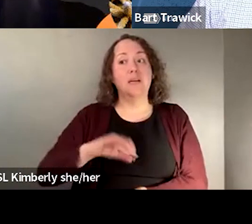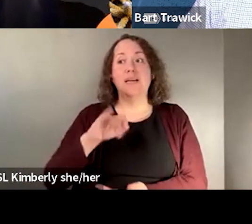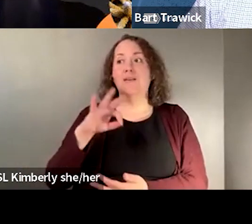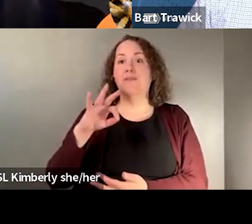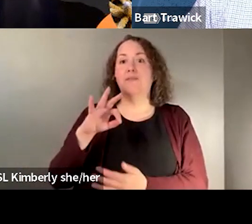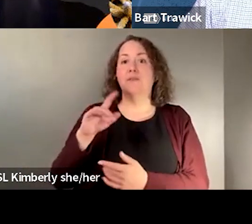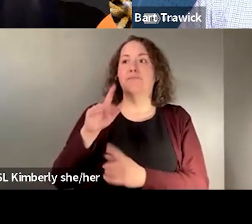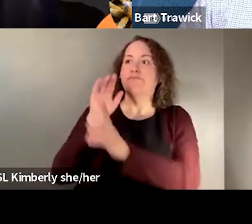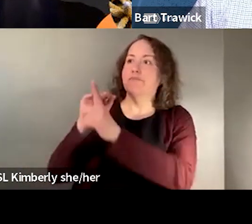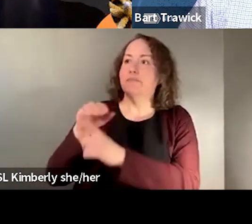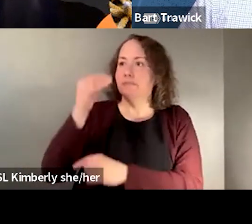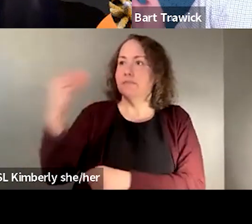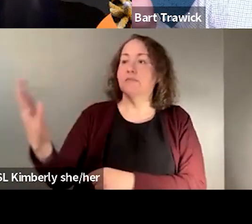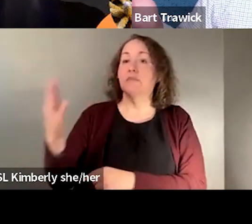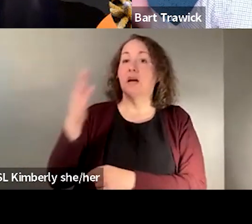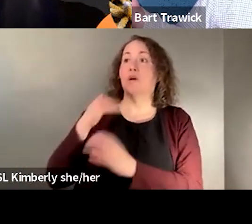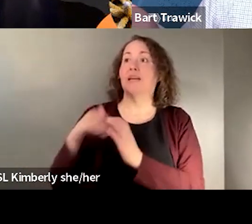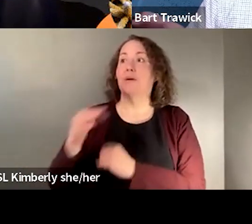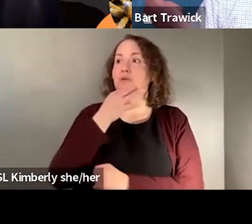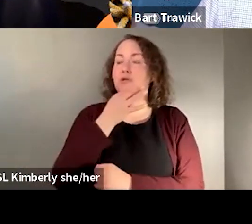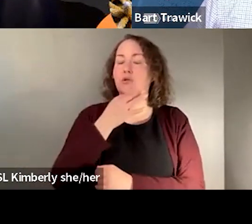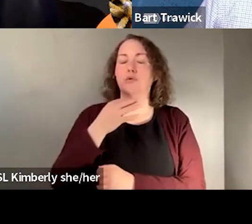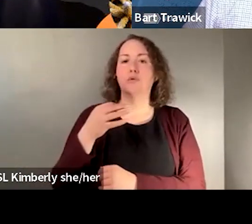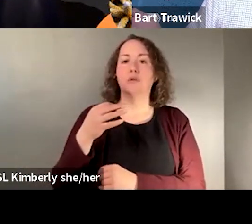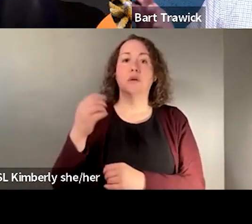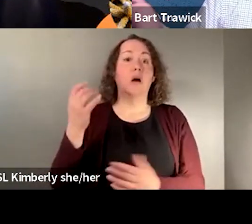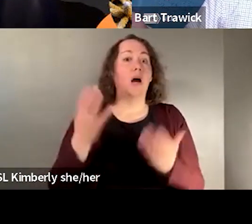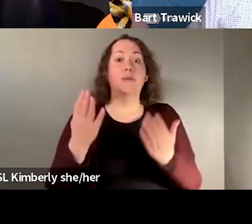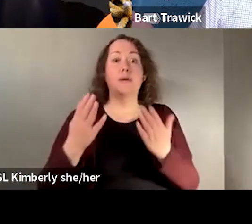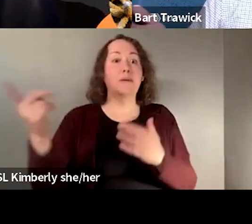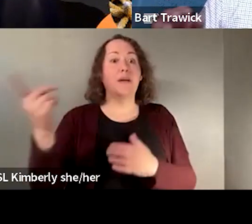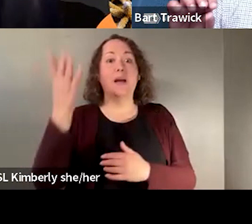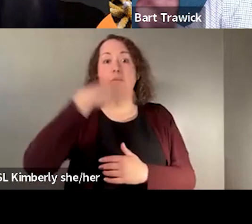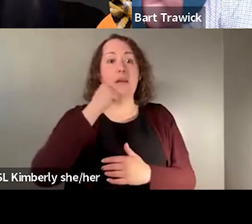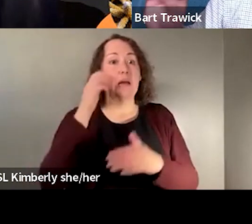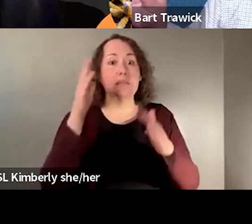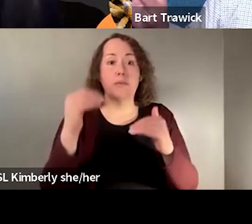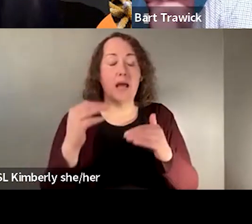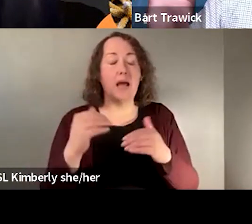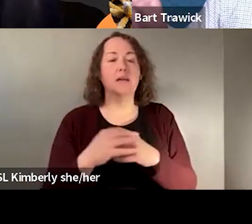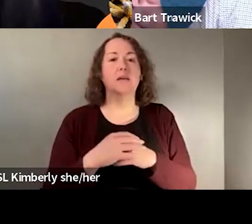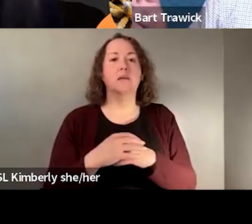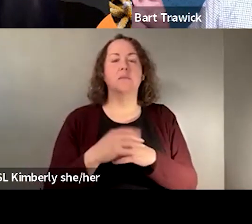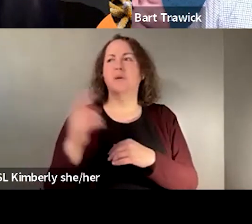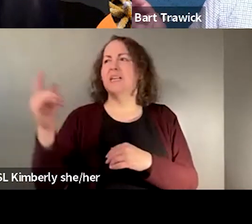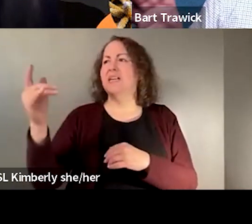They can expect it. If they don't see it, like, maybe you can go in, examine what email you entered in case you made a mistake.